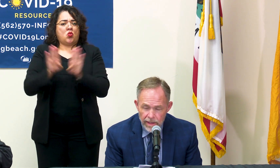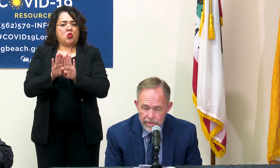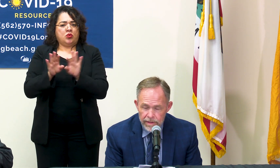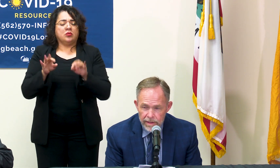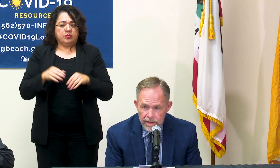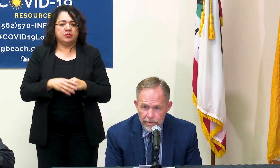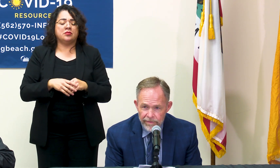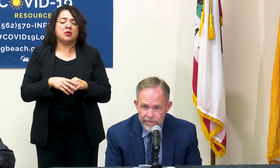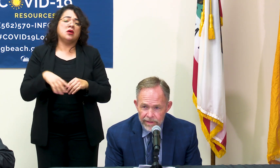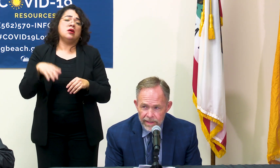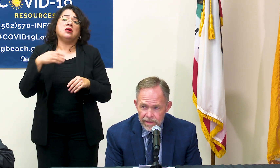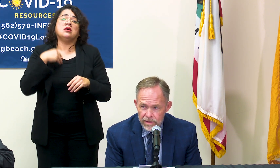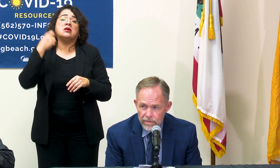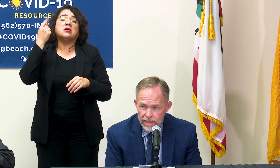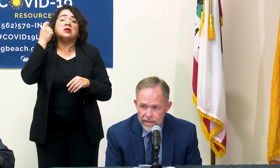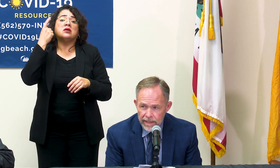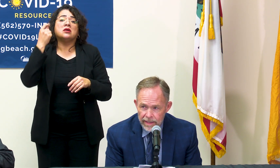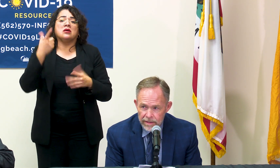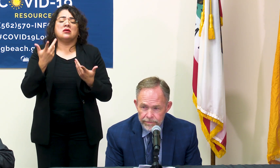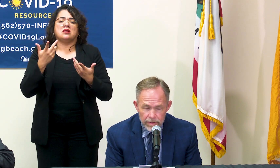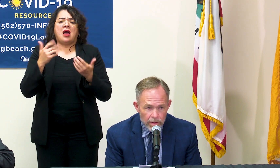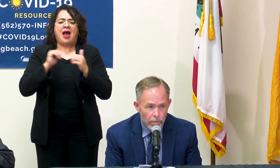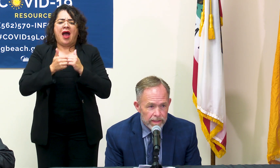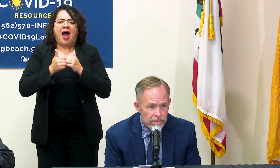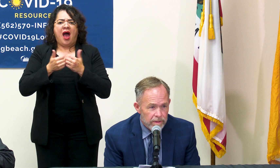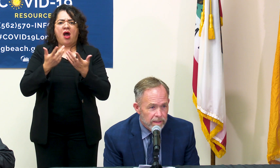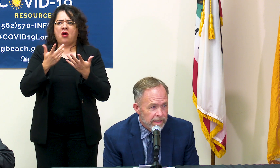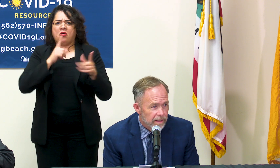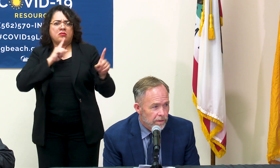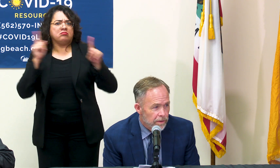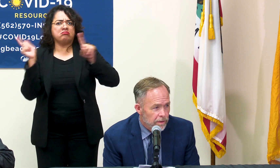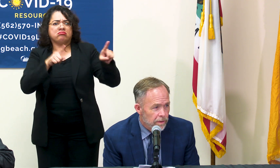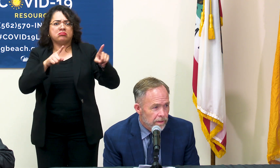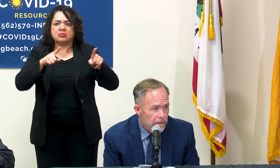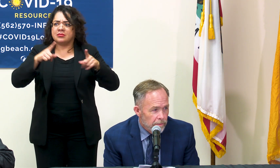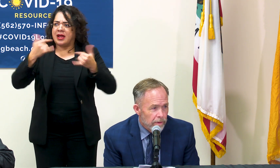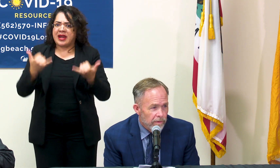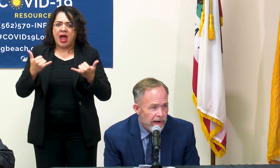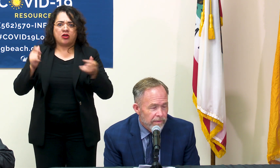times that we've ever taken such drastic action: Once was in 1932 when over half